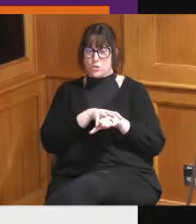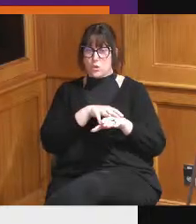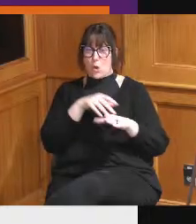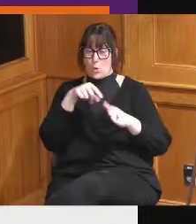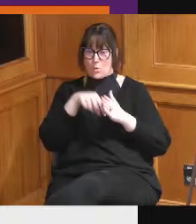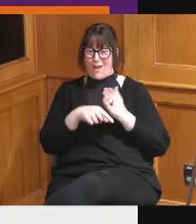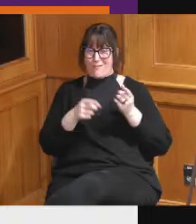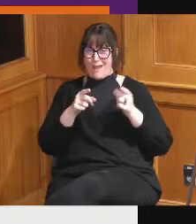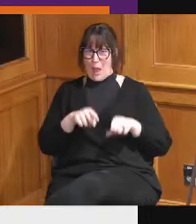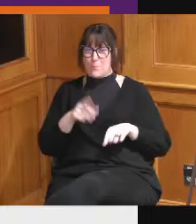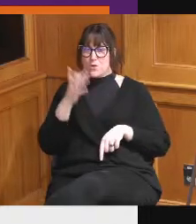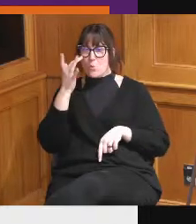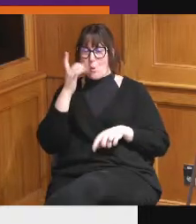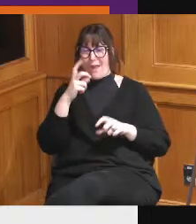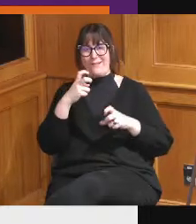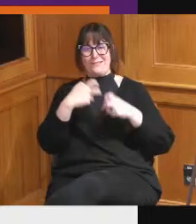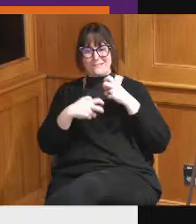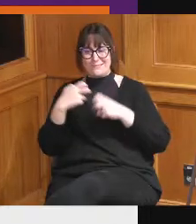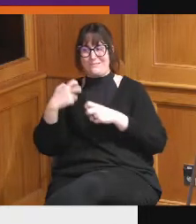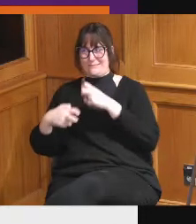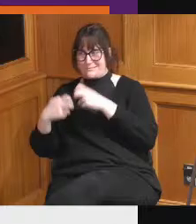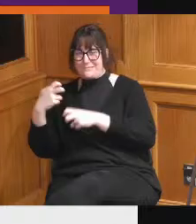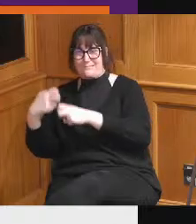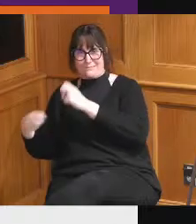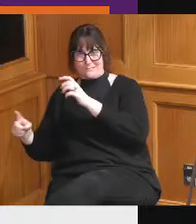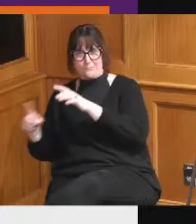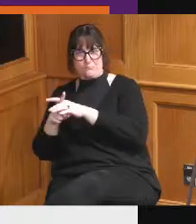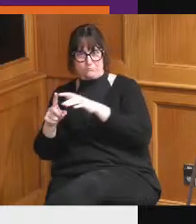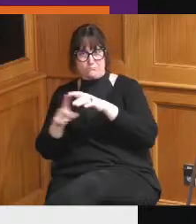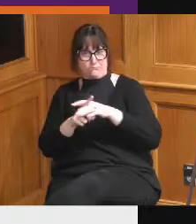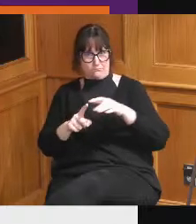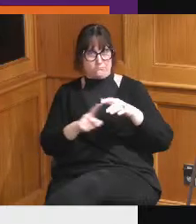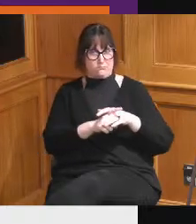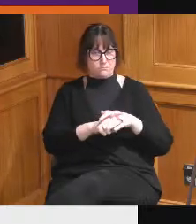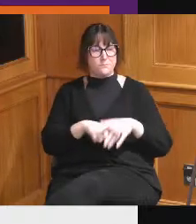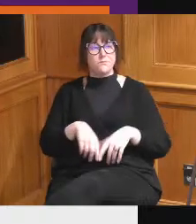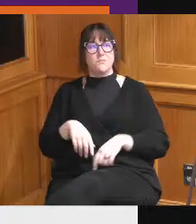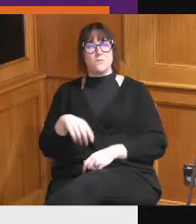because of all these issues that I've been describing and so that we were able to succeed